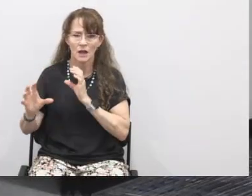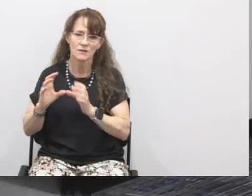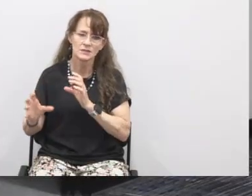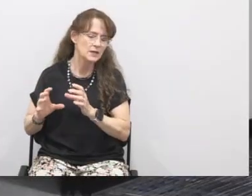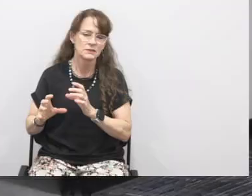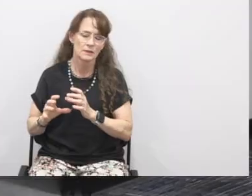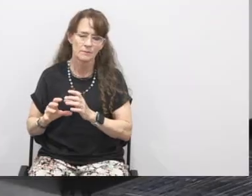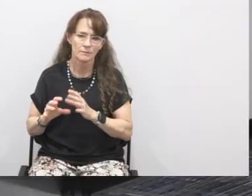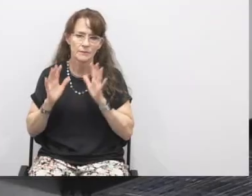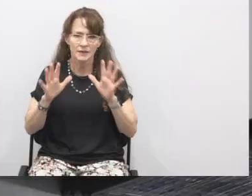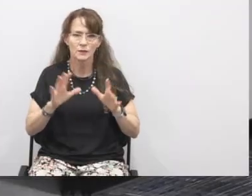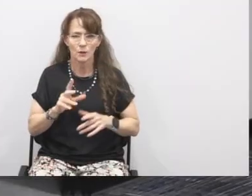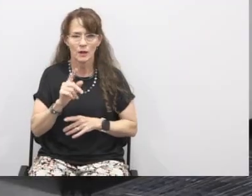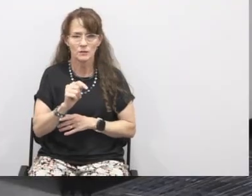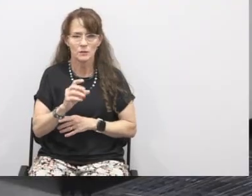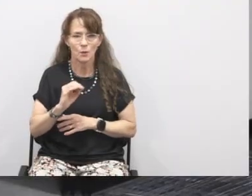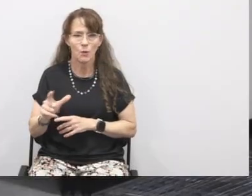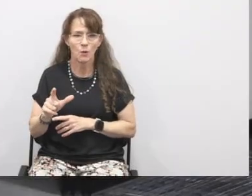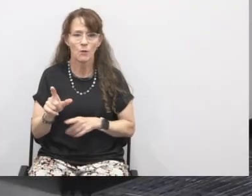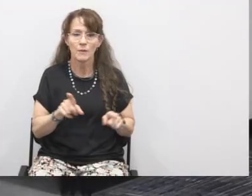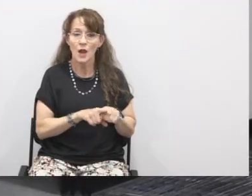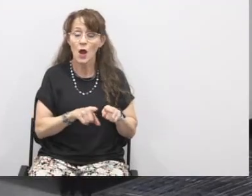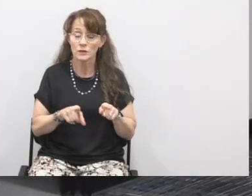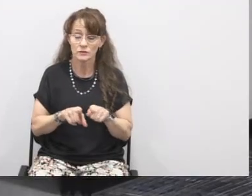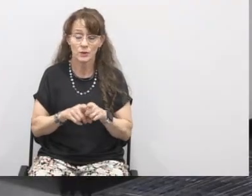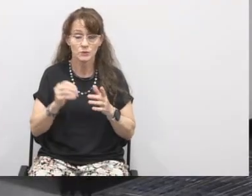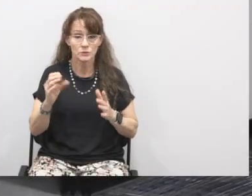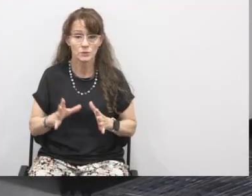It's a great tool. I think also as students get older,